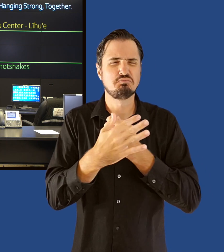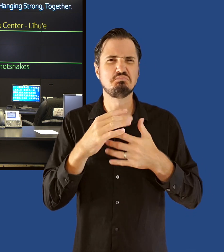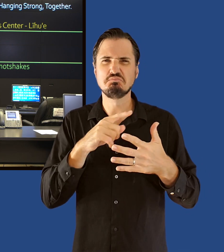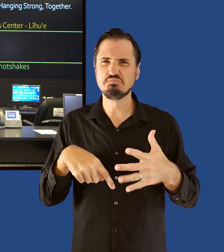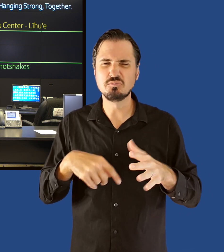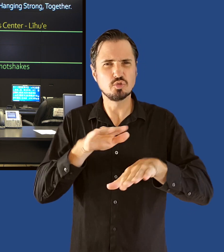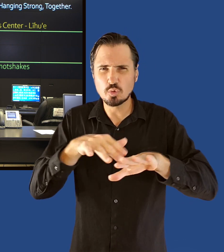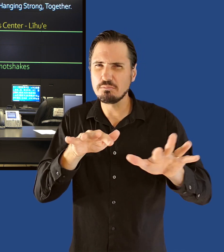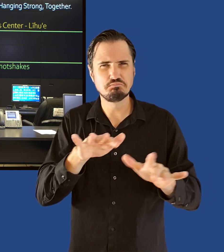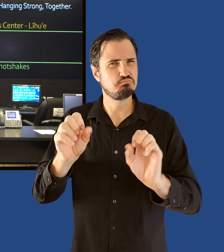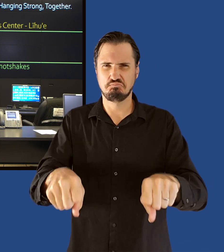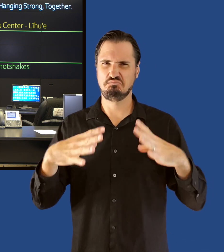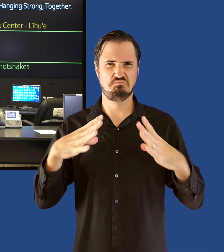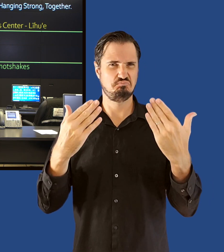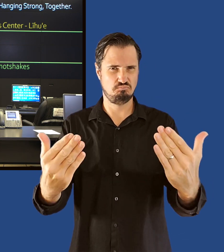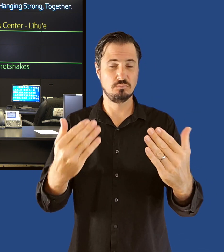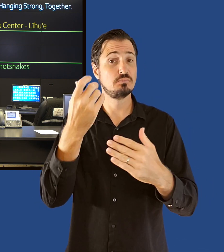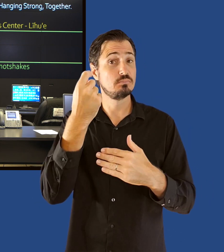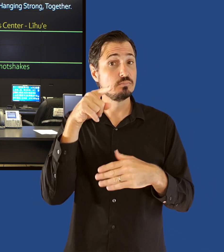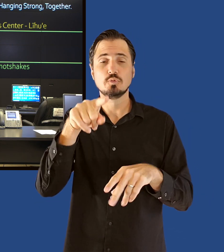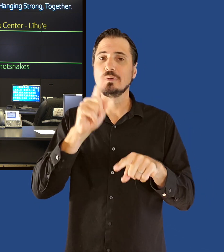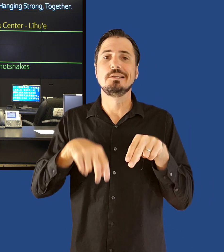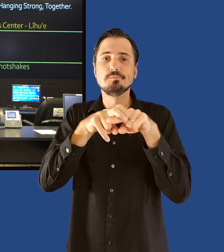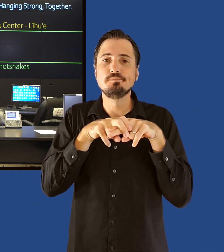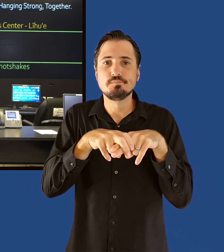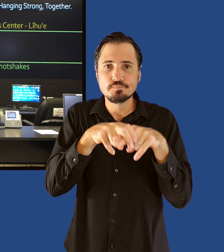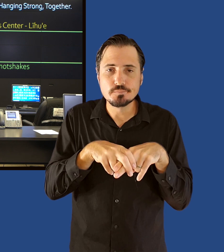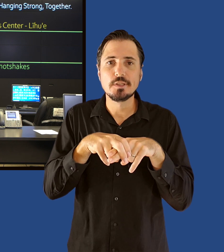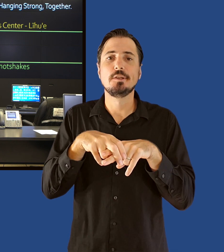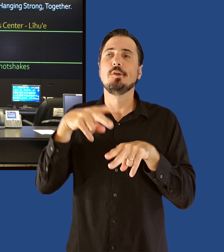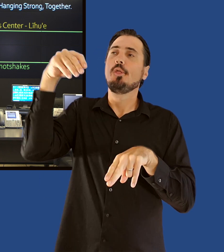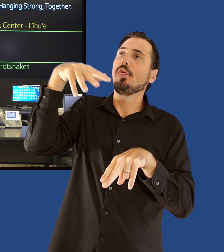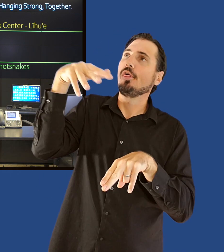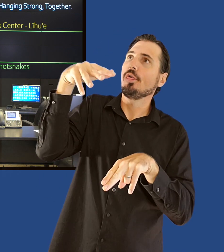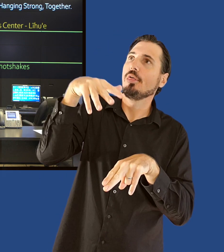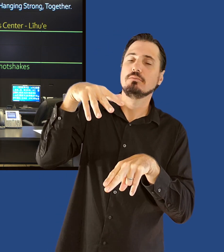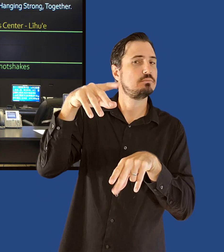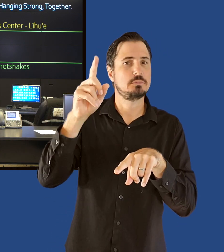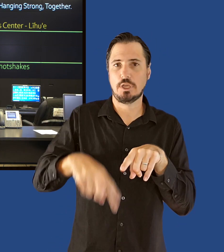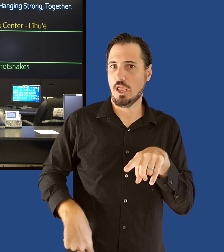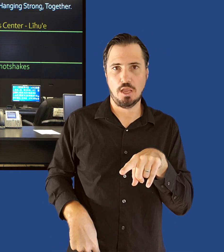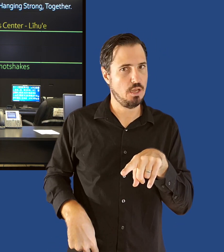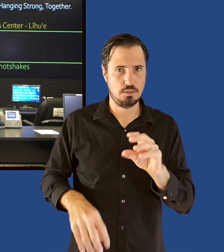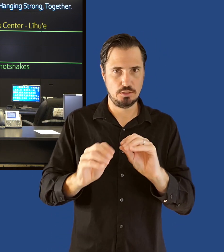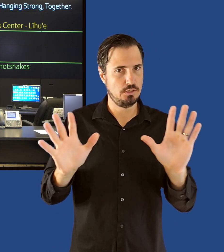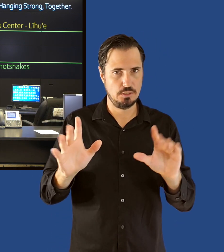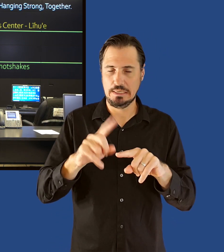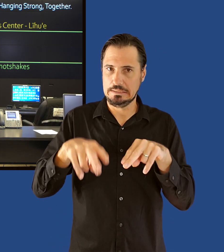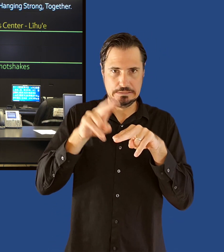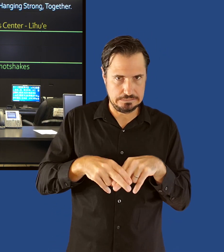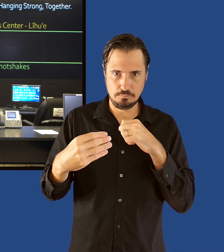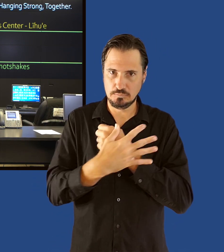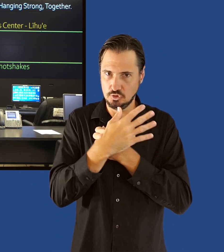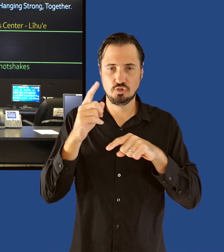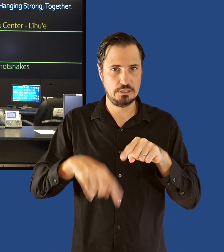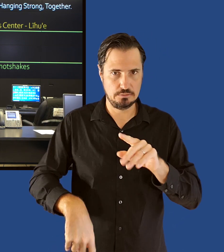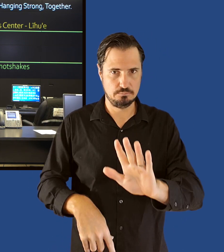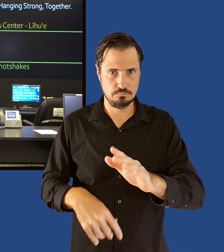Yes, reopening businesses and lifting the nightly curfew comes at a risk. As more people leave their homes, we increase the potential exposure of COVID-19.